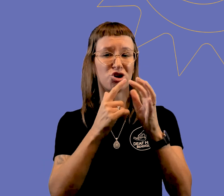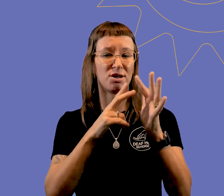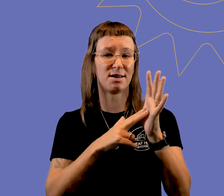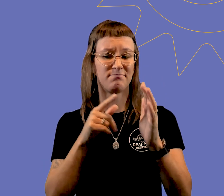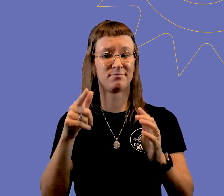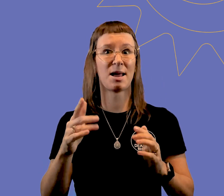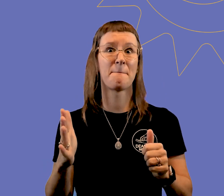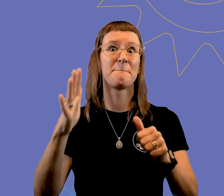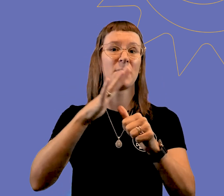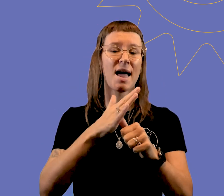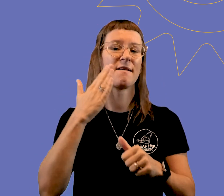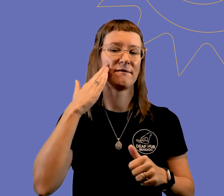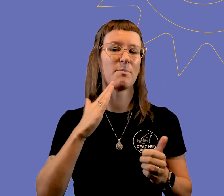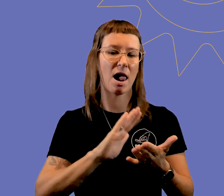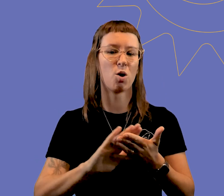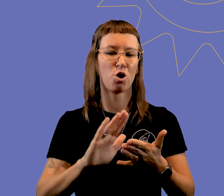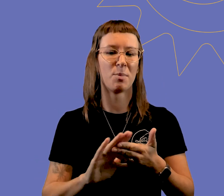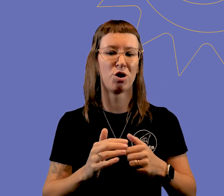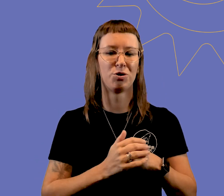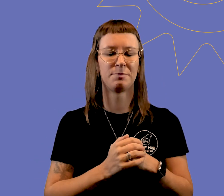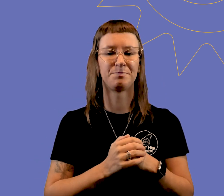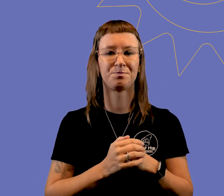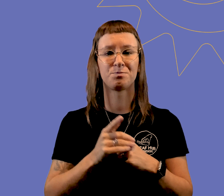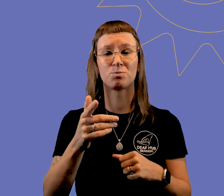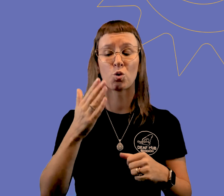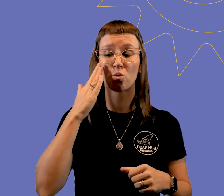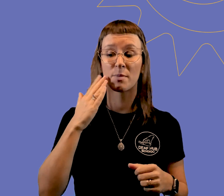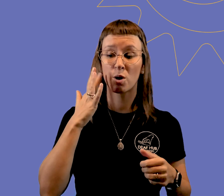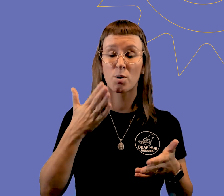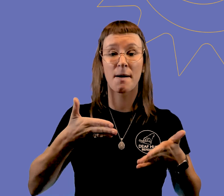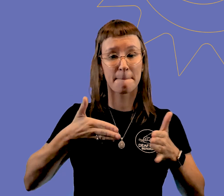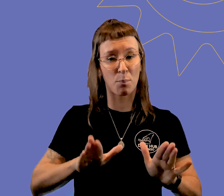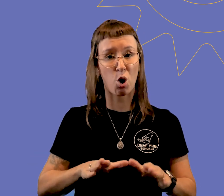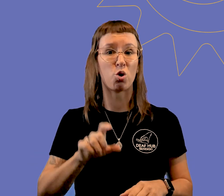Ovaries also produce the majority of a hormone called oestrogen which is the main female hormone.